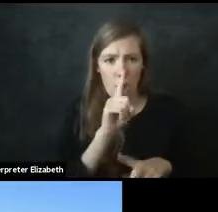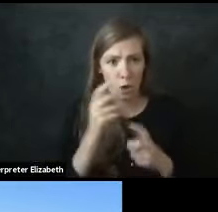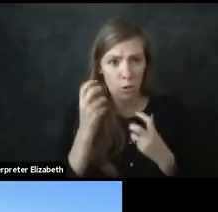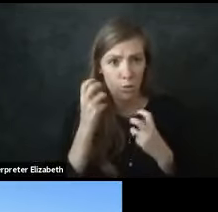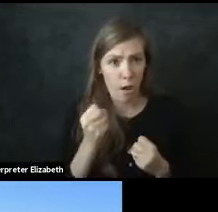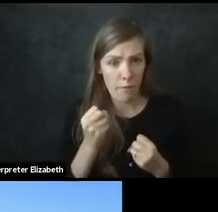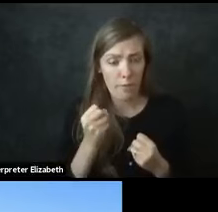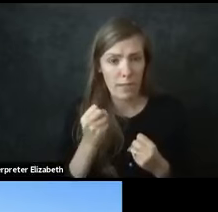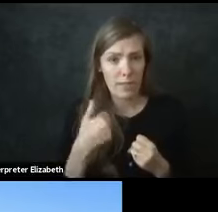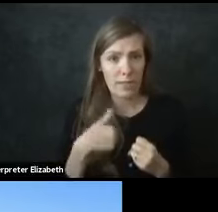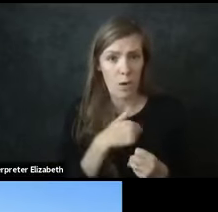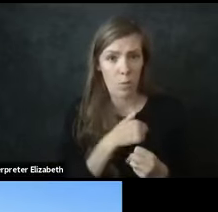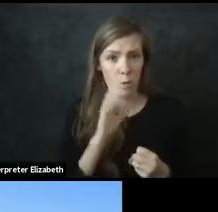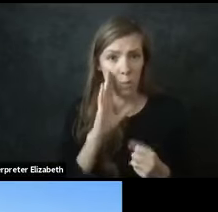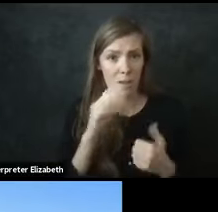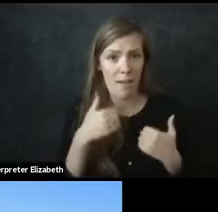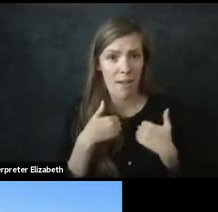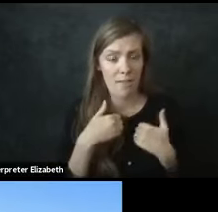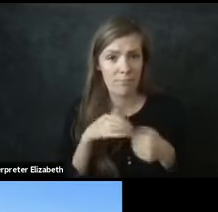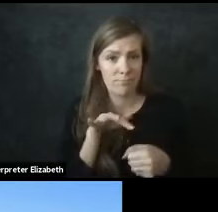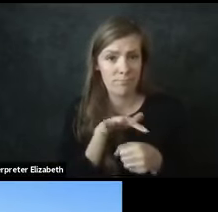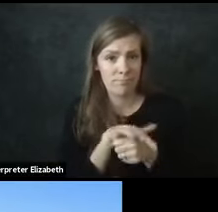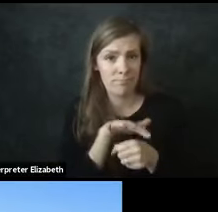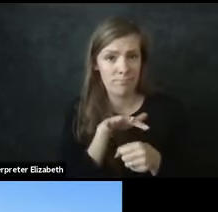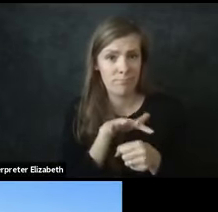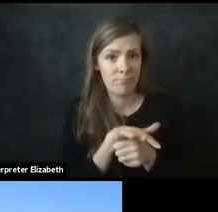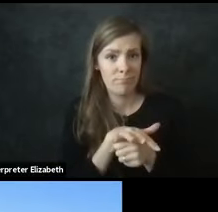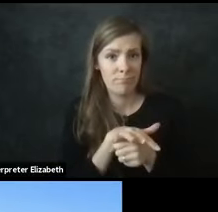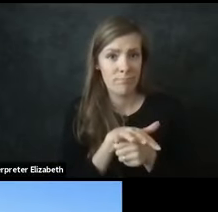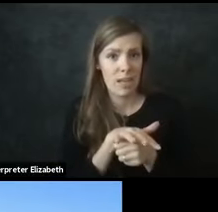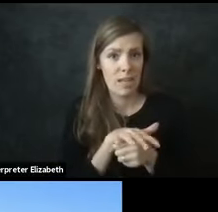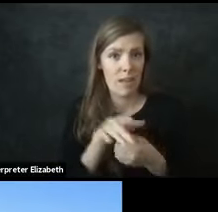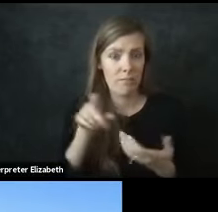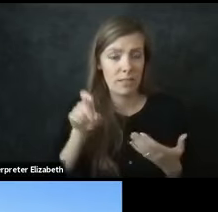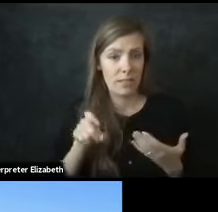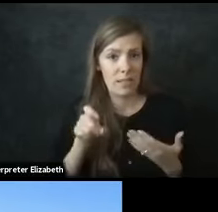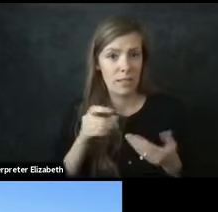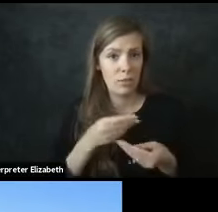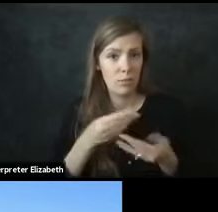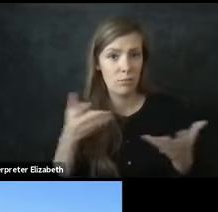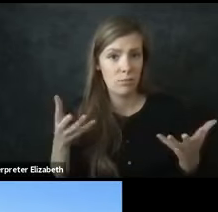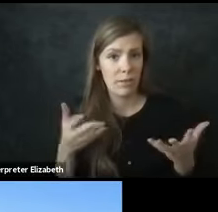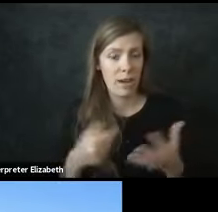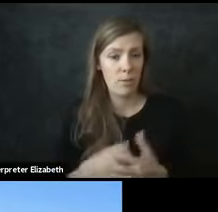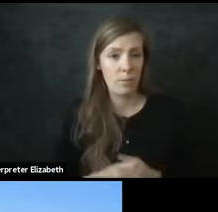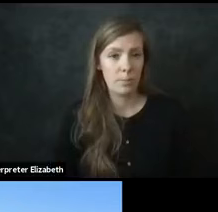have the supply of pediatric vaccines needed to meet the demand.